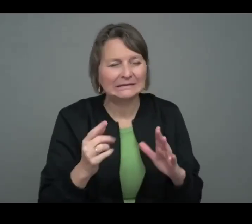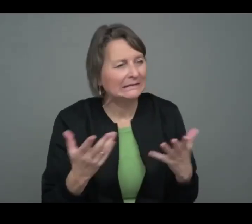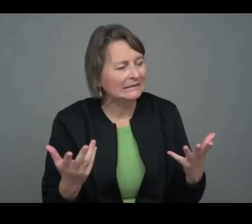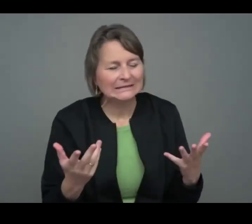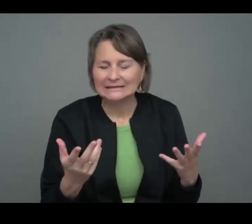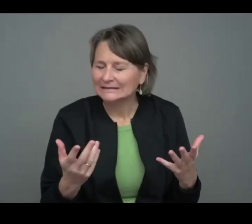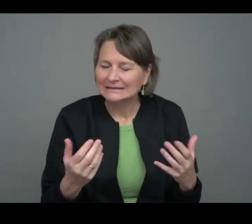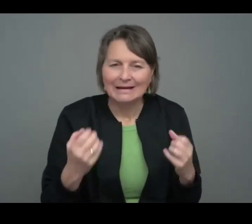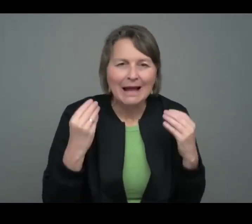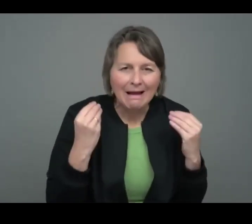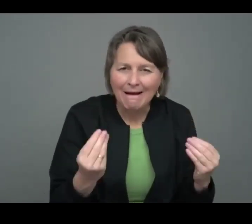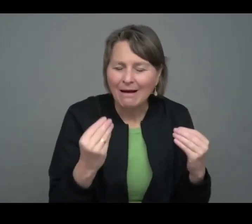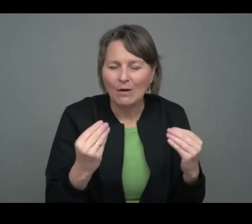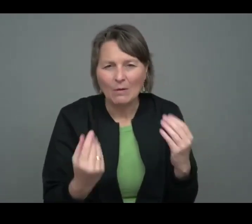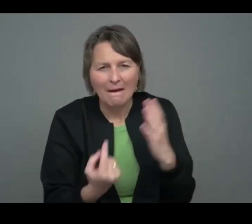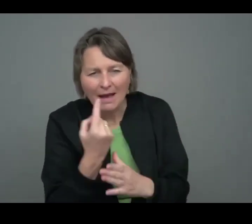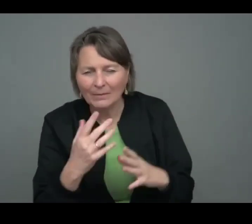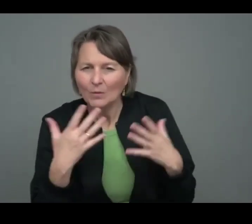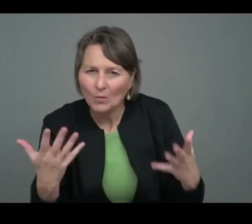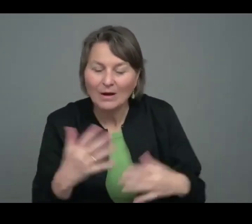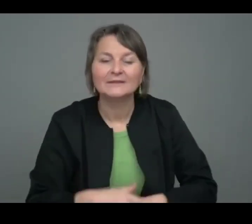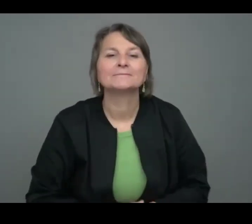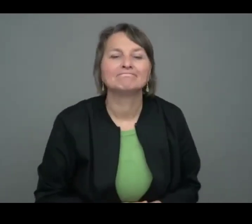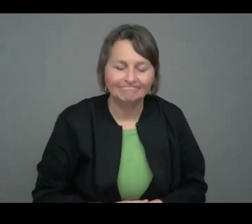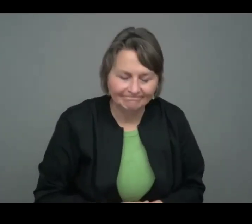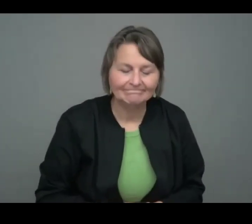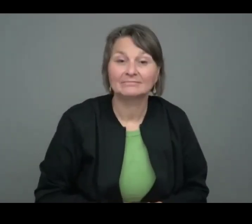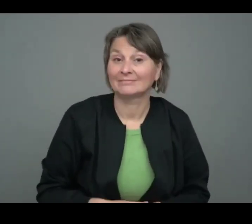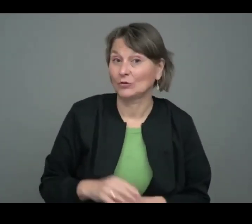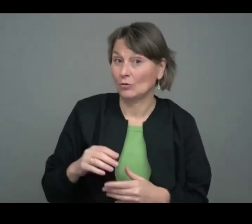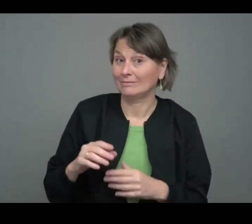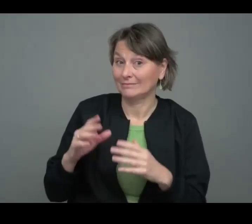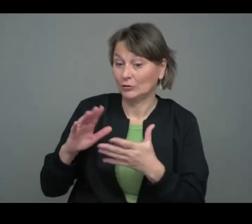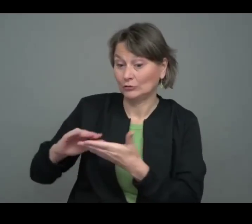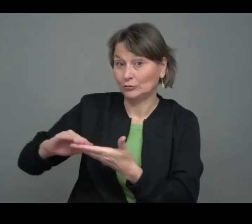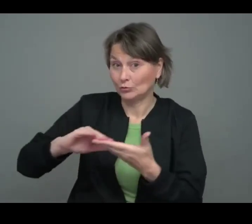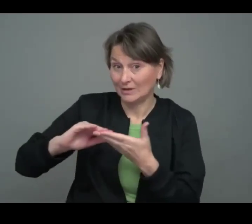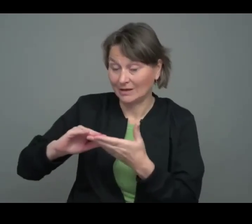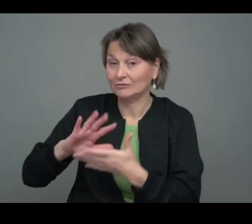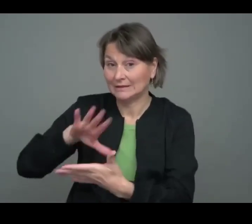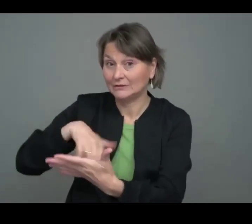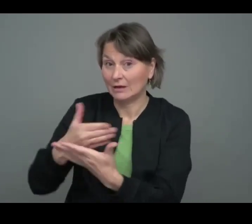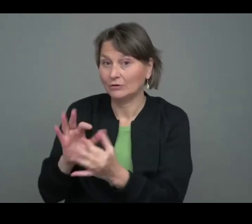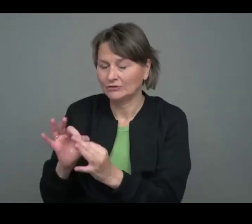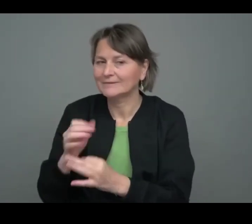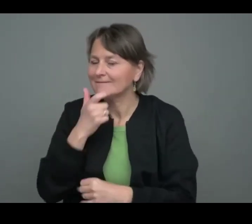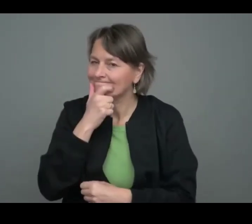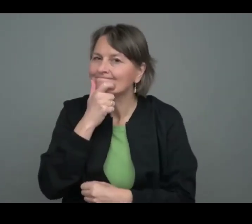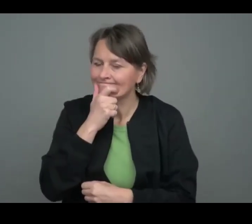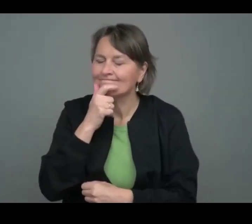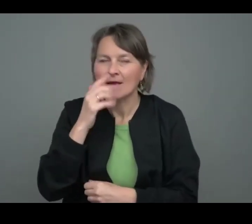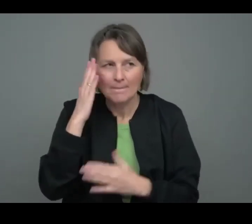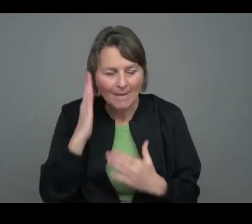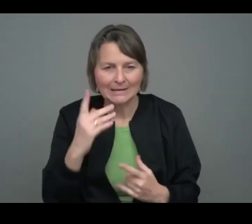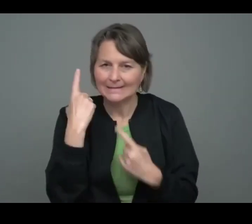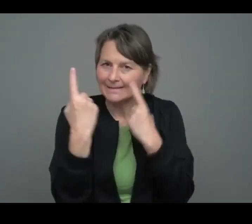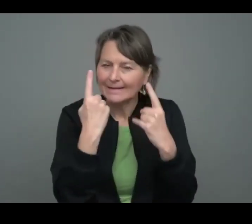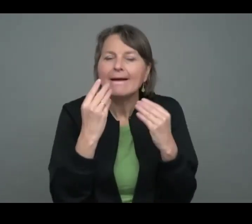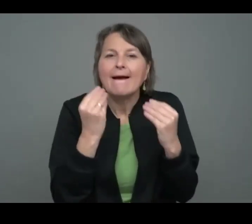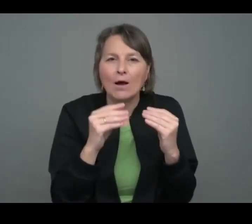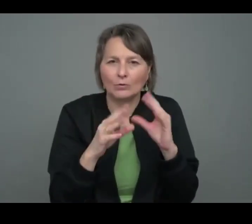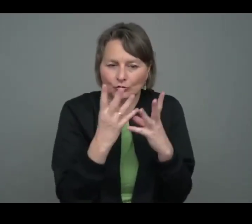interpreting service. And certain things had happened, certain situations, so we were thinking